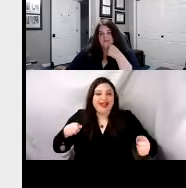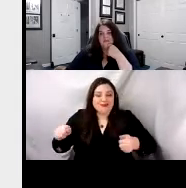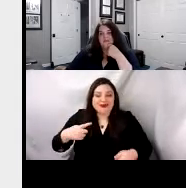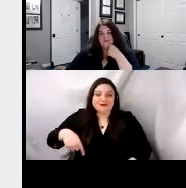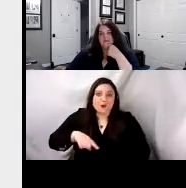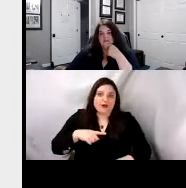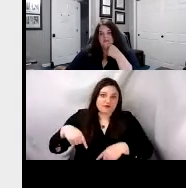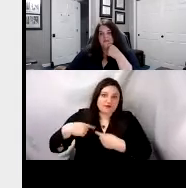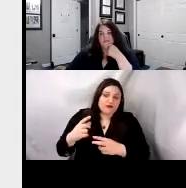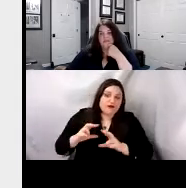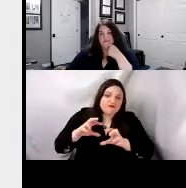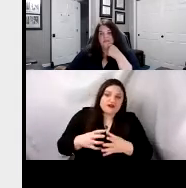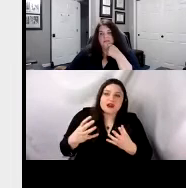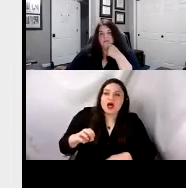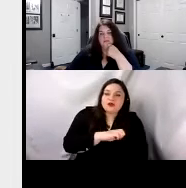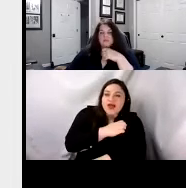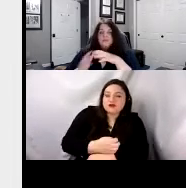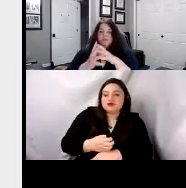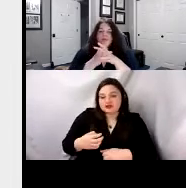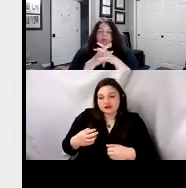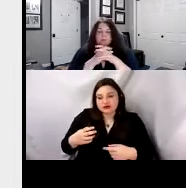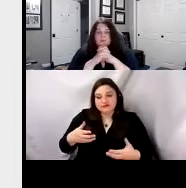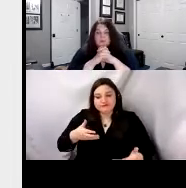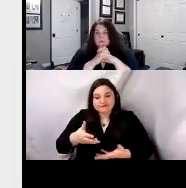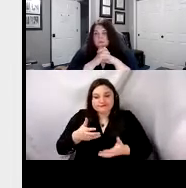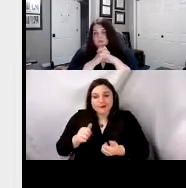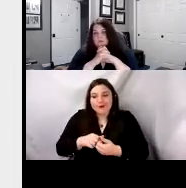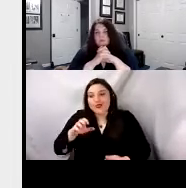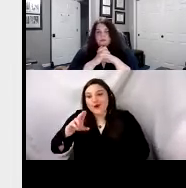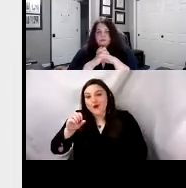the former administration. And obviously